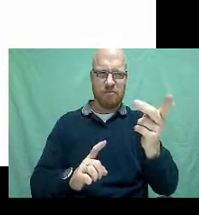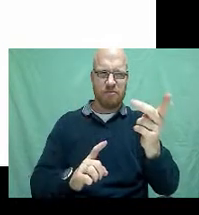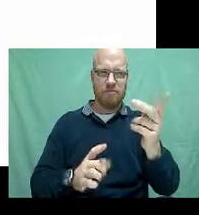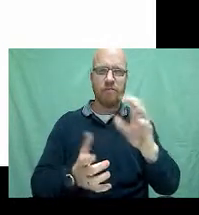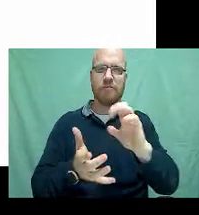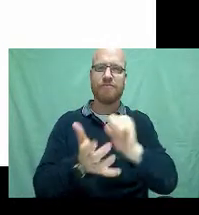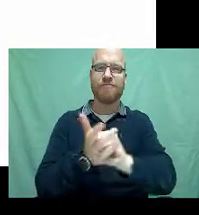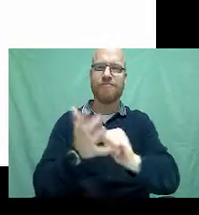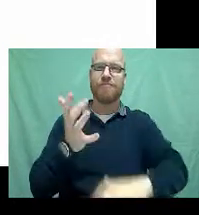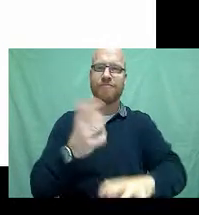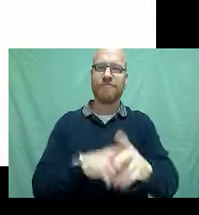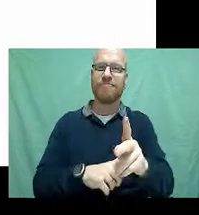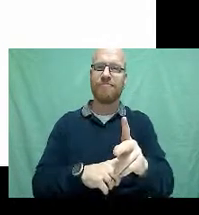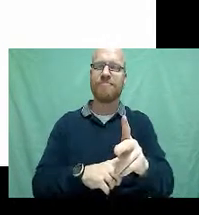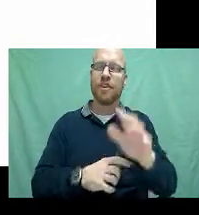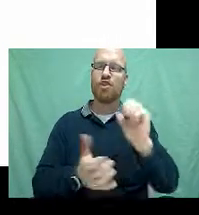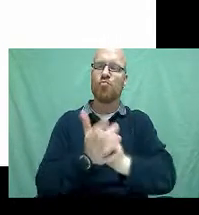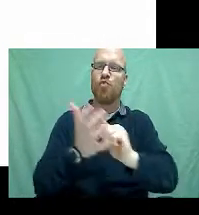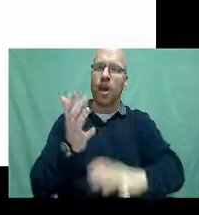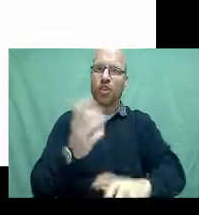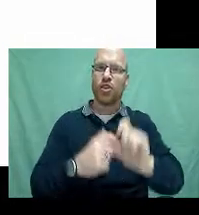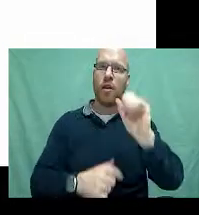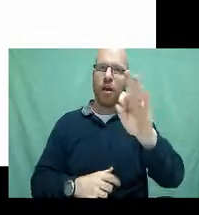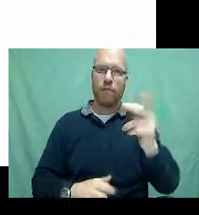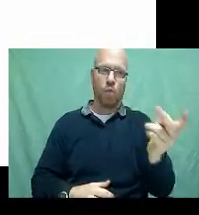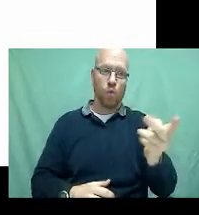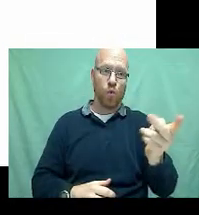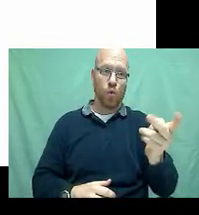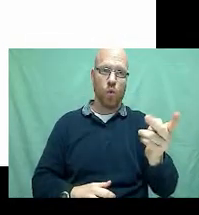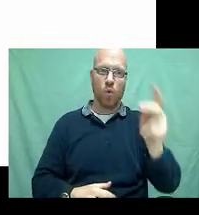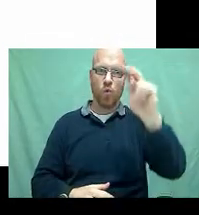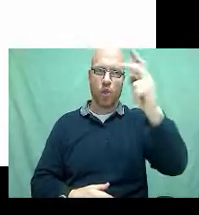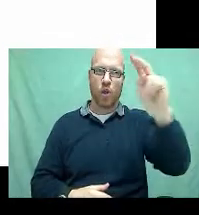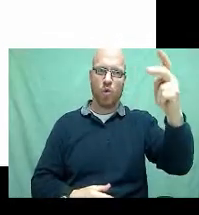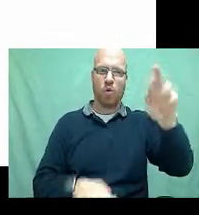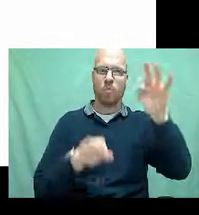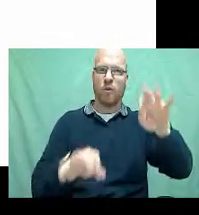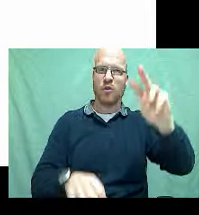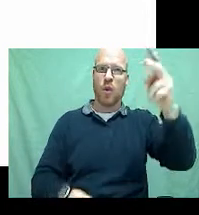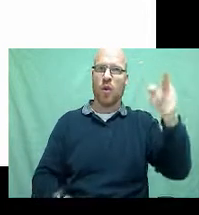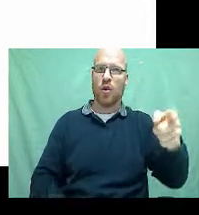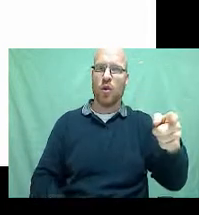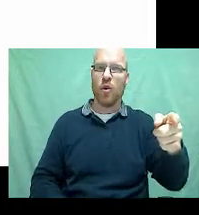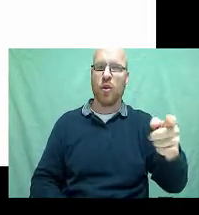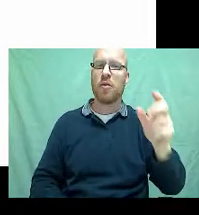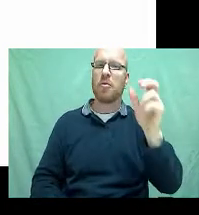Difference between two things. We're going to, subtraction. Subtraction of two perfect squares.